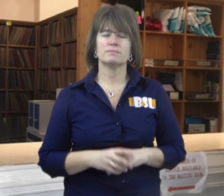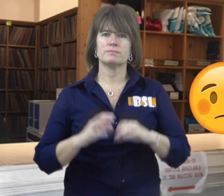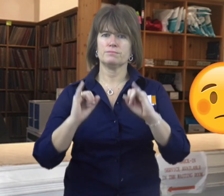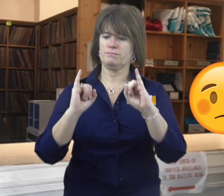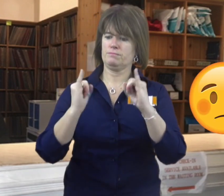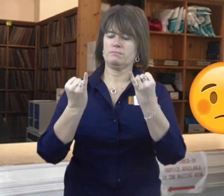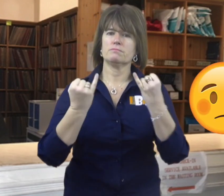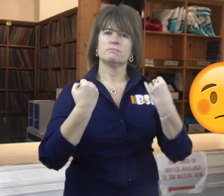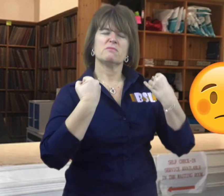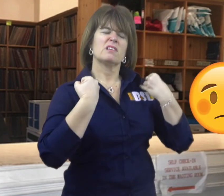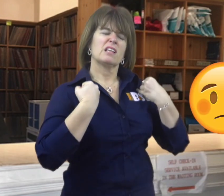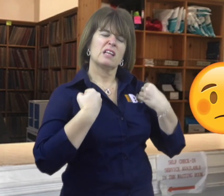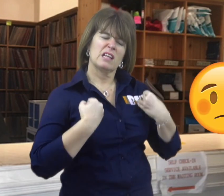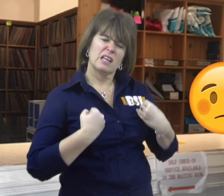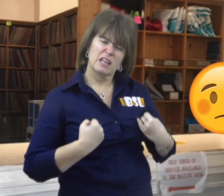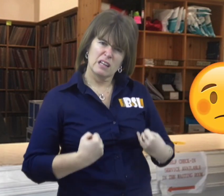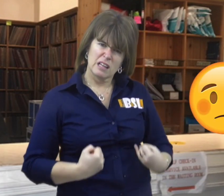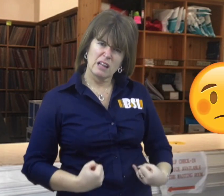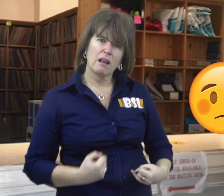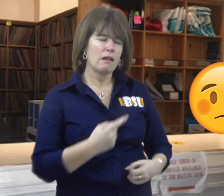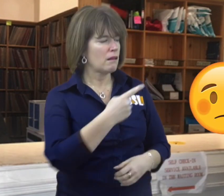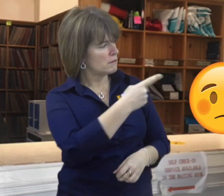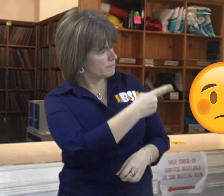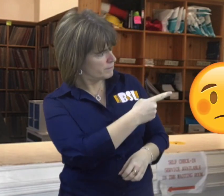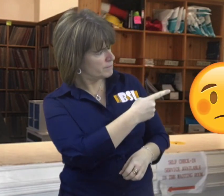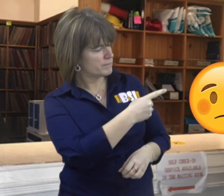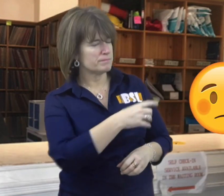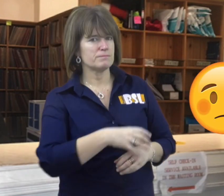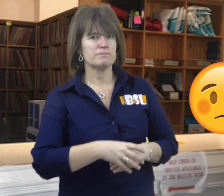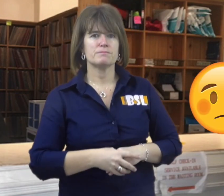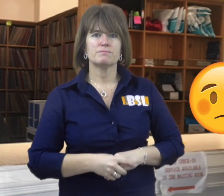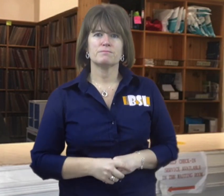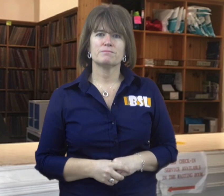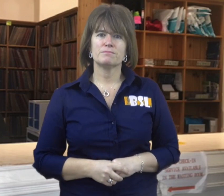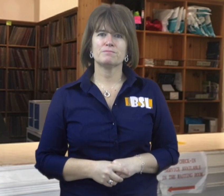Ill